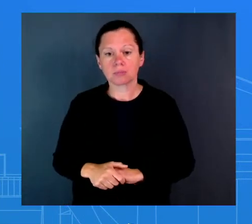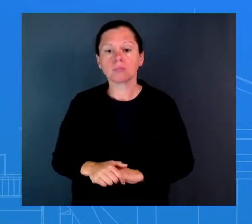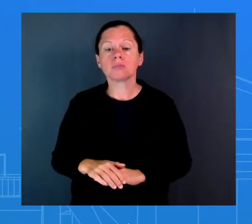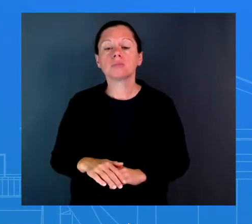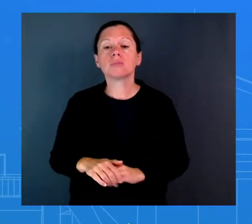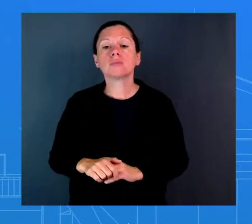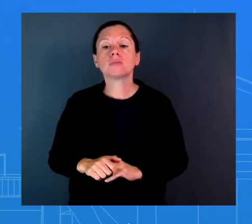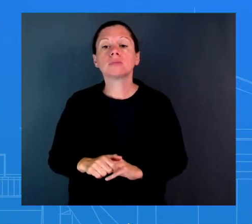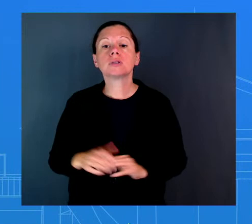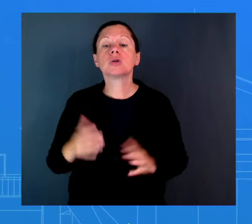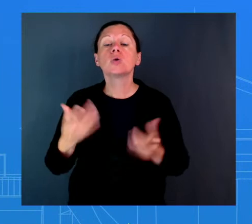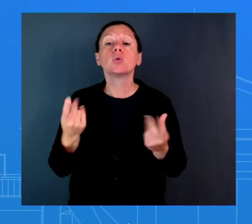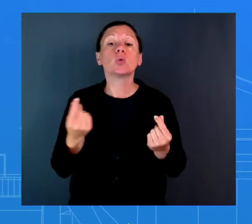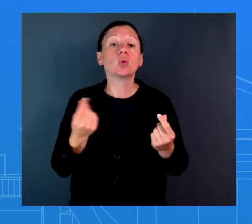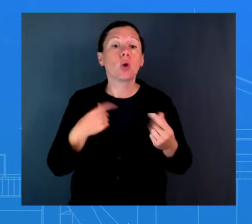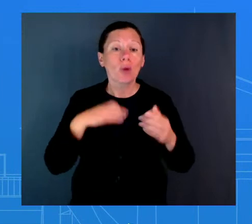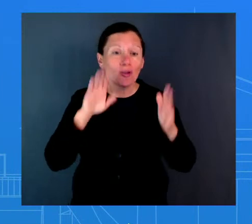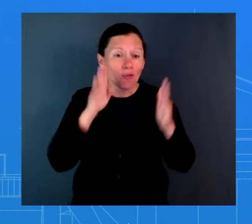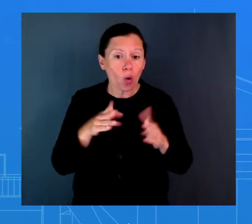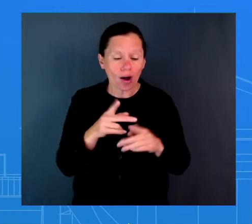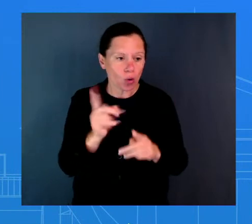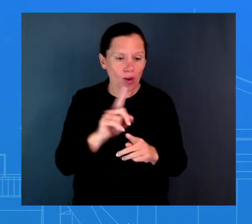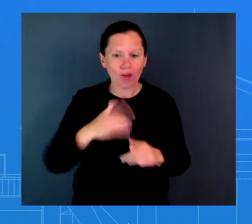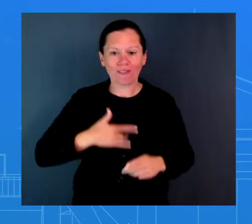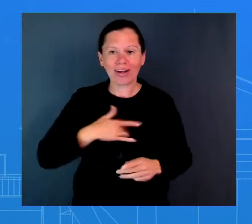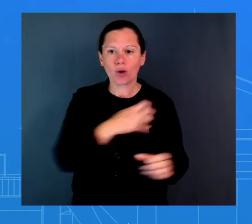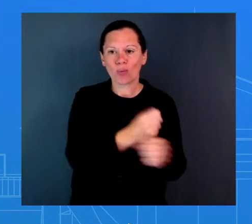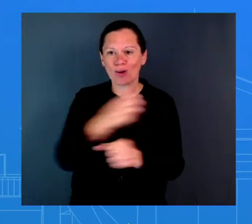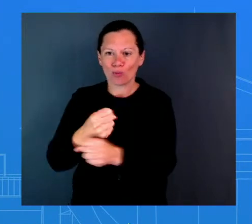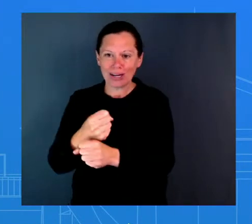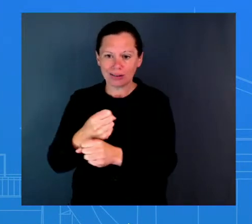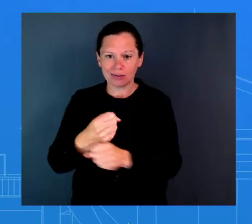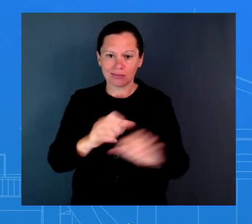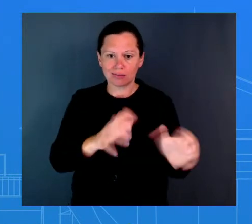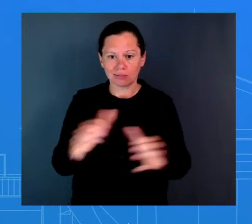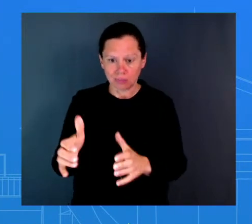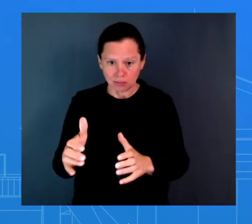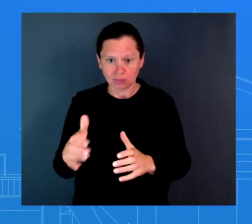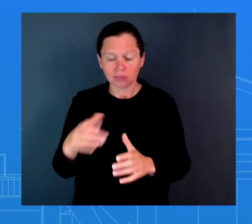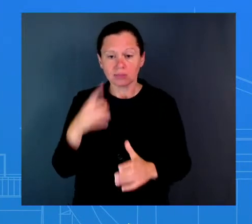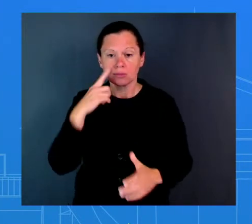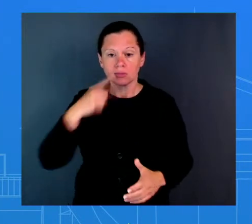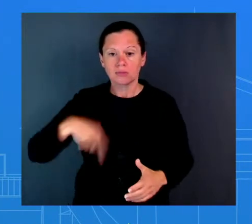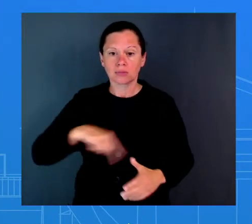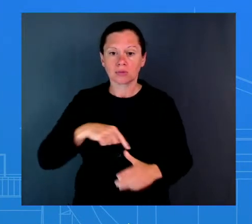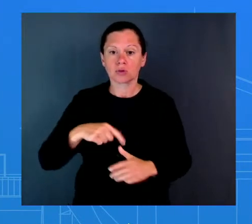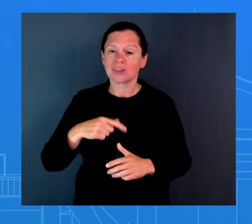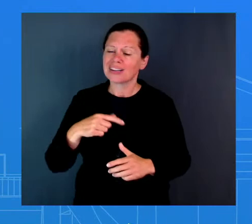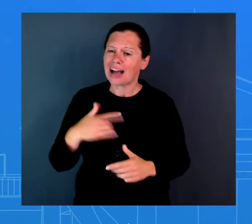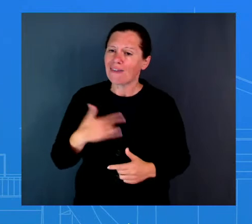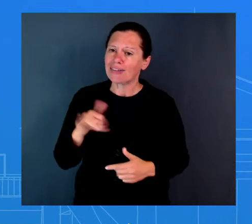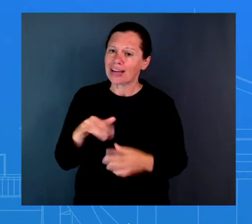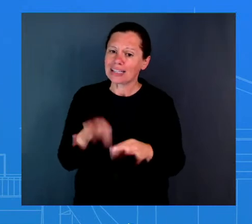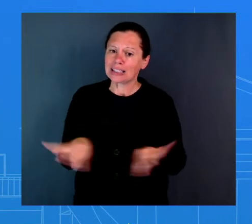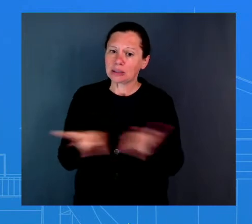It is important that UAW workers are certainly being able to have a deal where they could take care of their family,